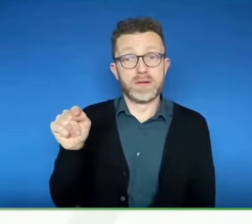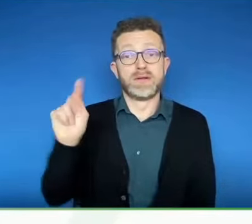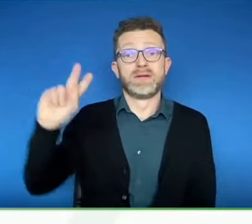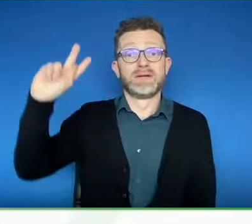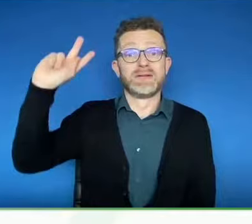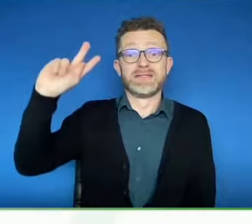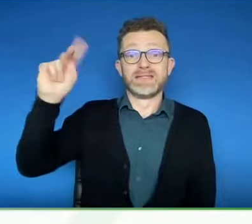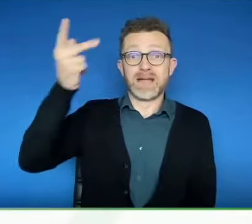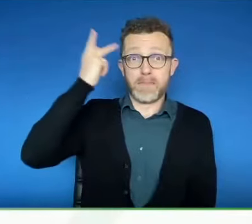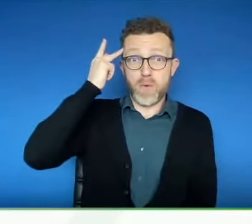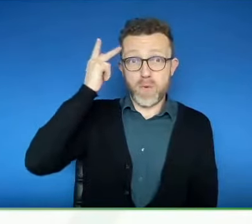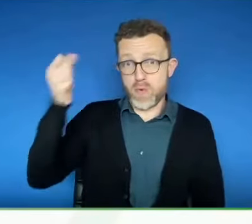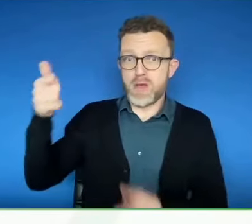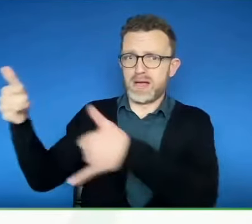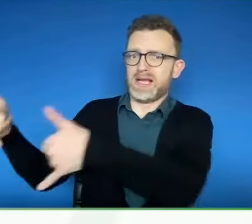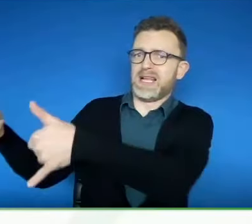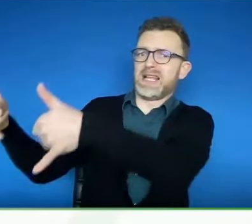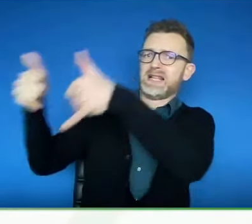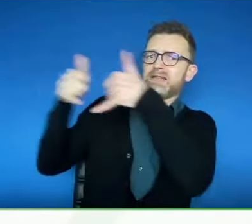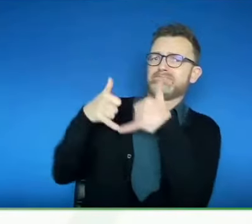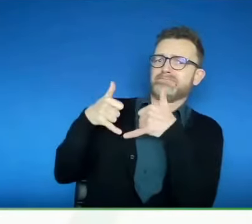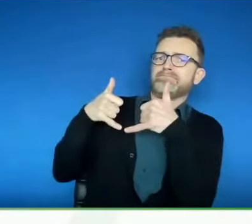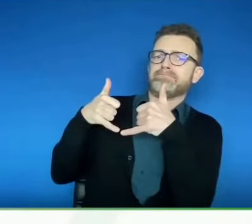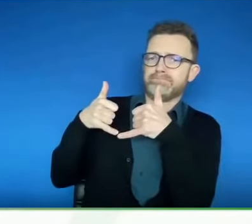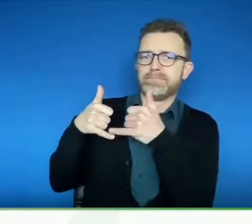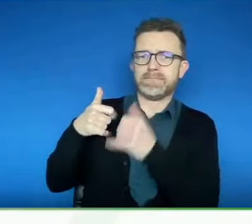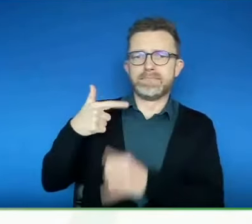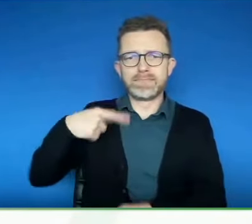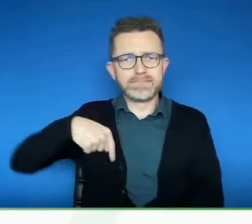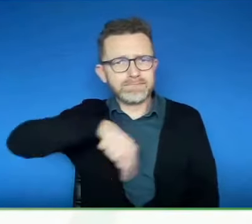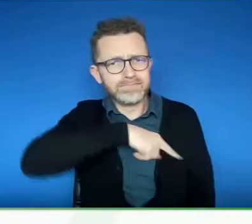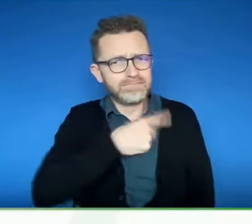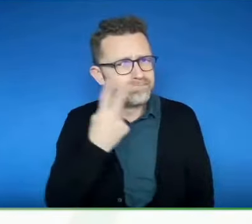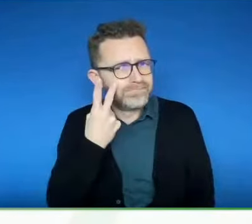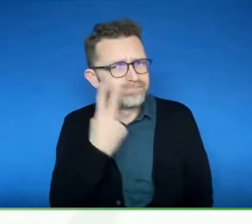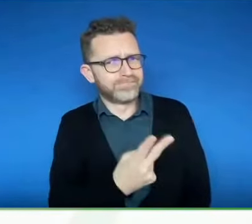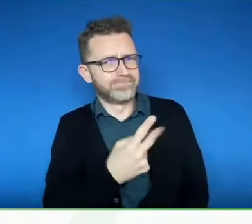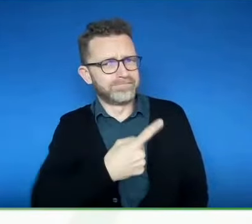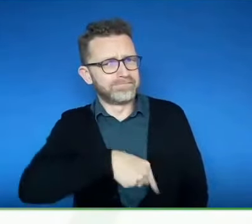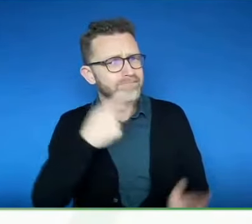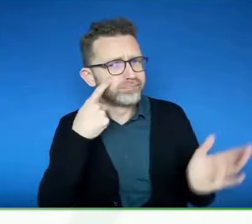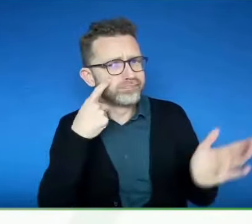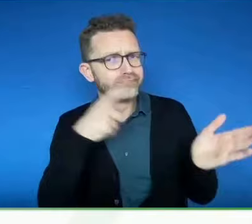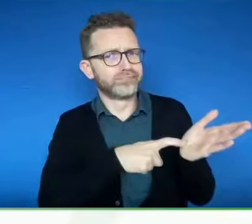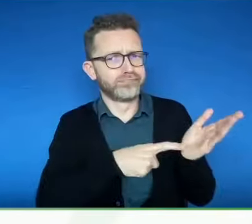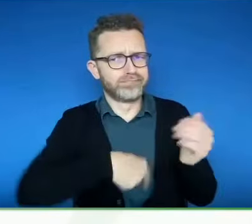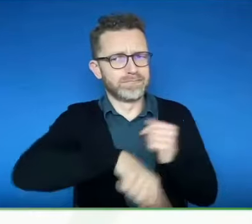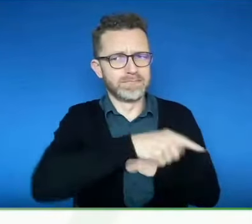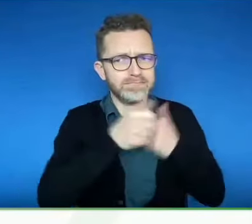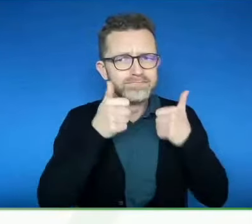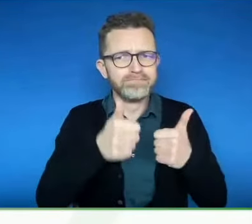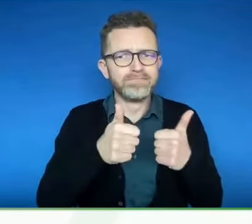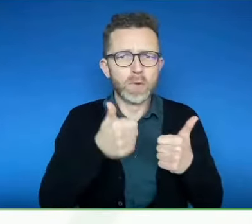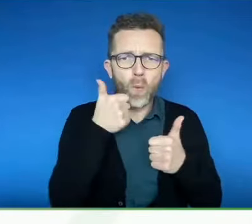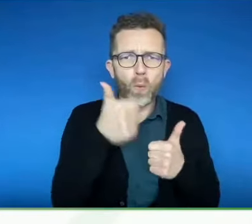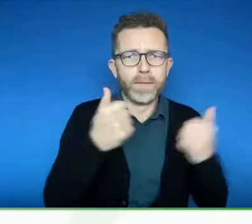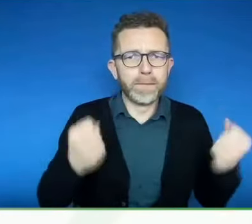And we were nominated as a reference a inclusion for São Paulo,